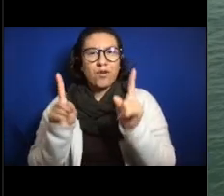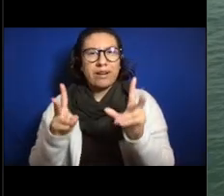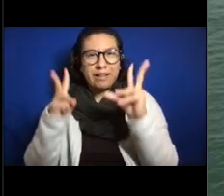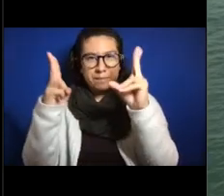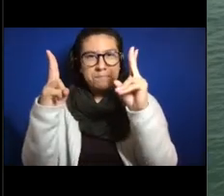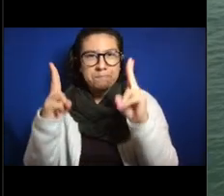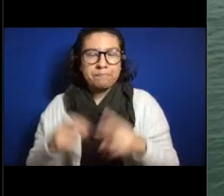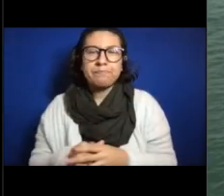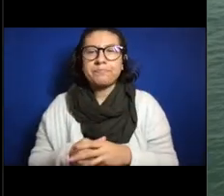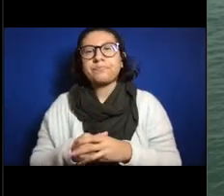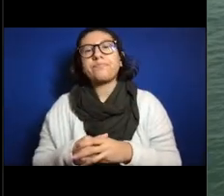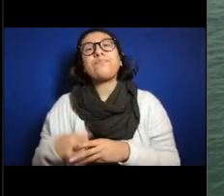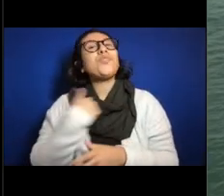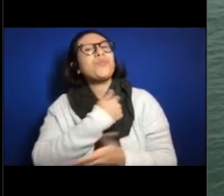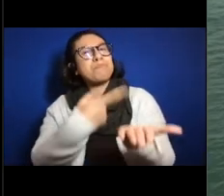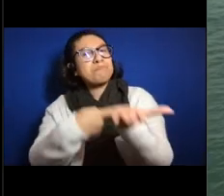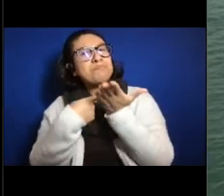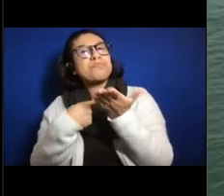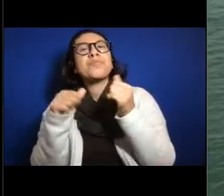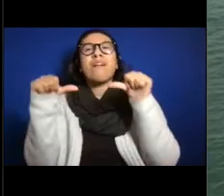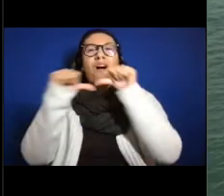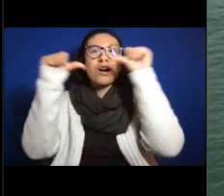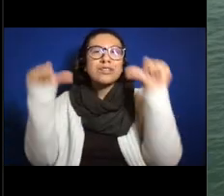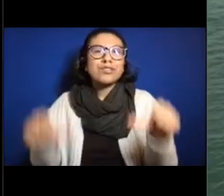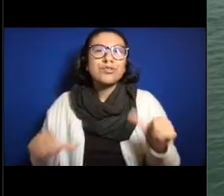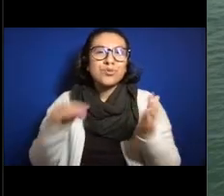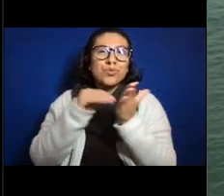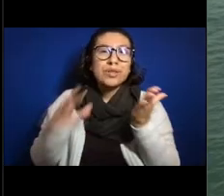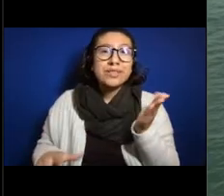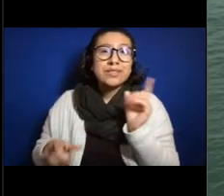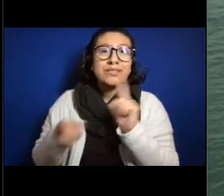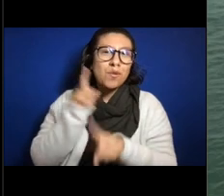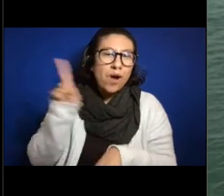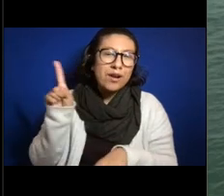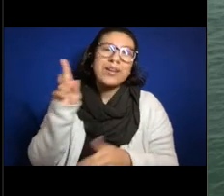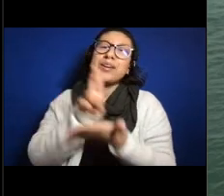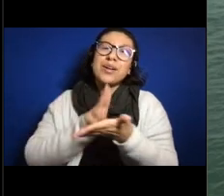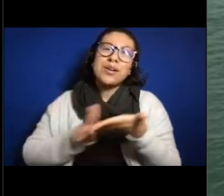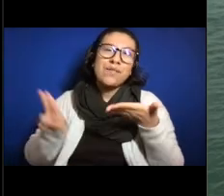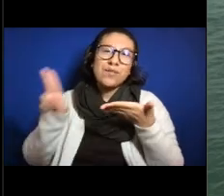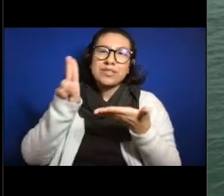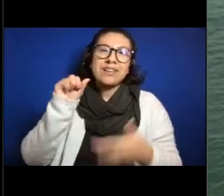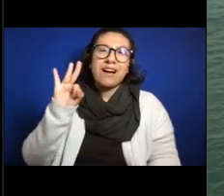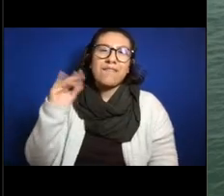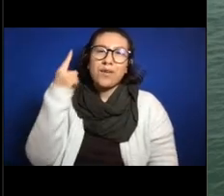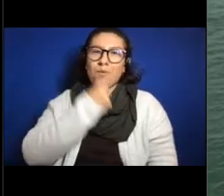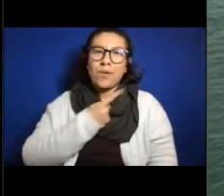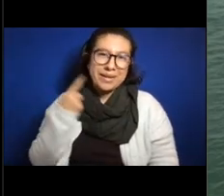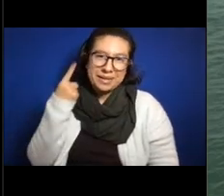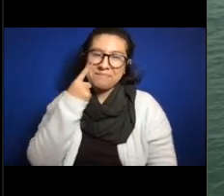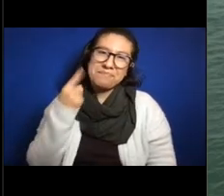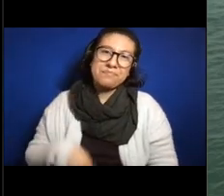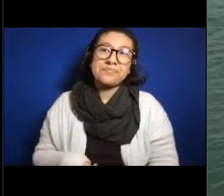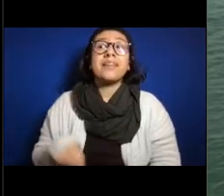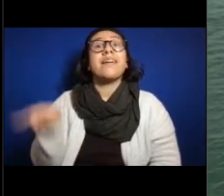with architecture students at the University of Hawaii and they showed us their plans and ideas and imaginations